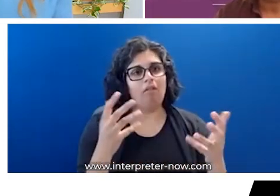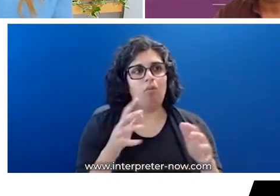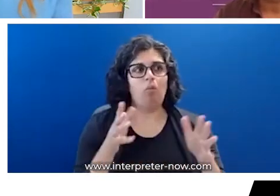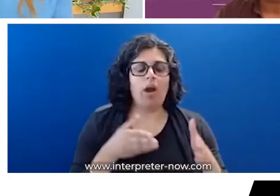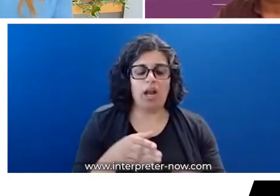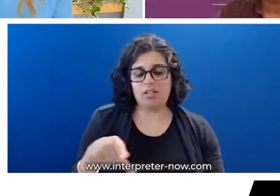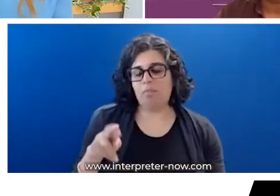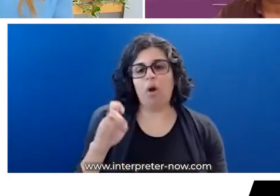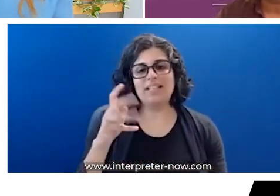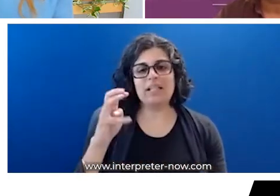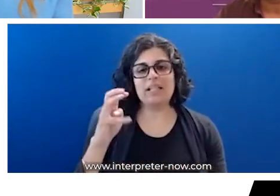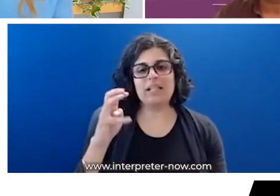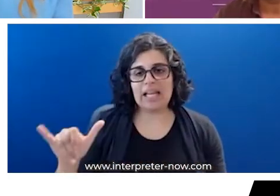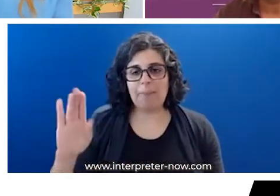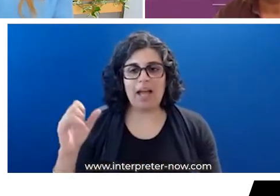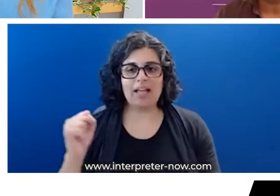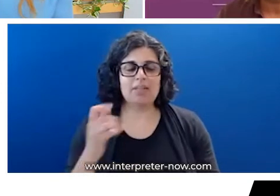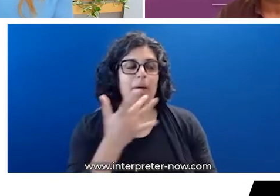office employees is often one of the ways in which we see that.